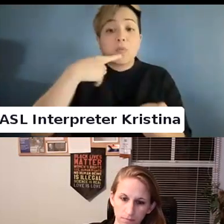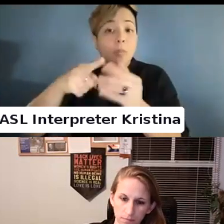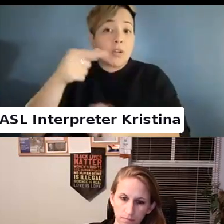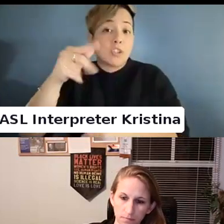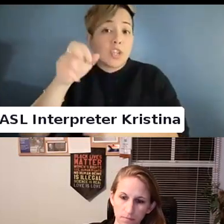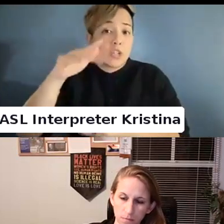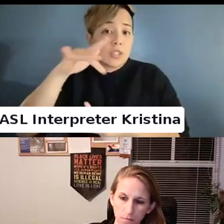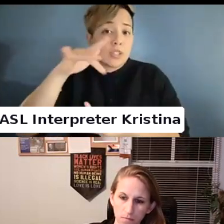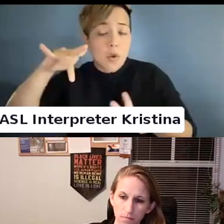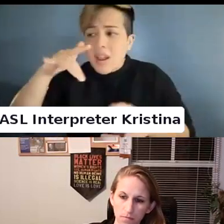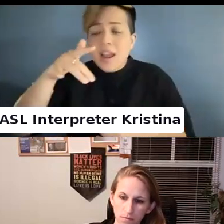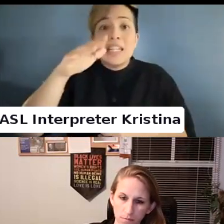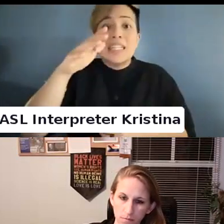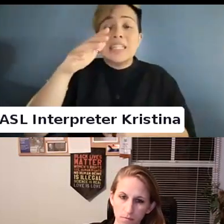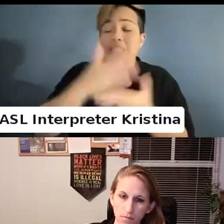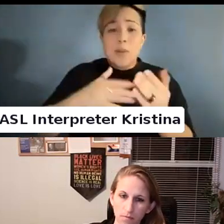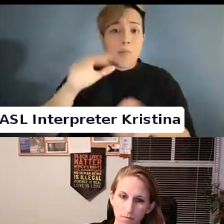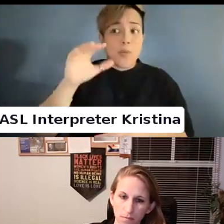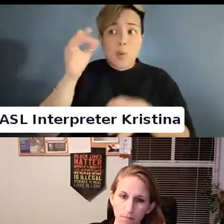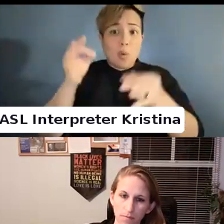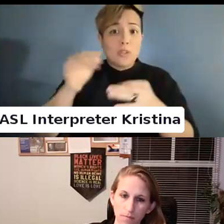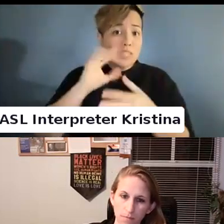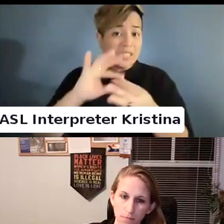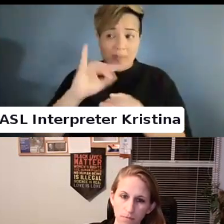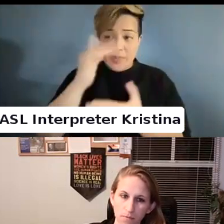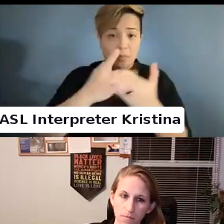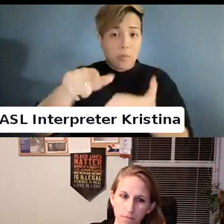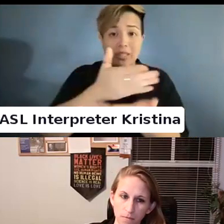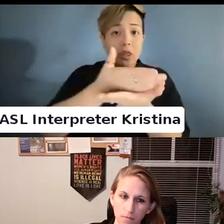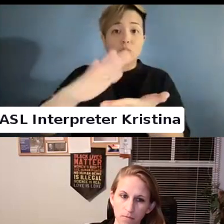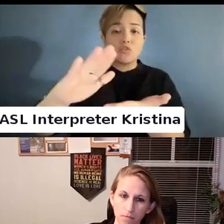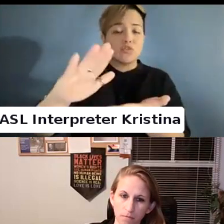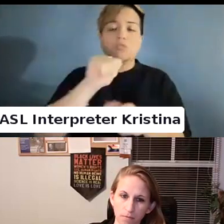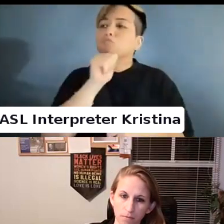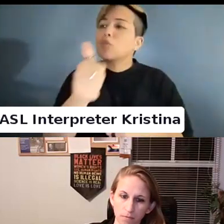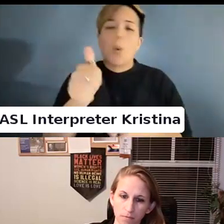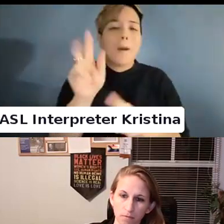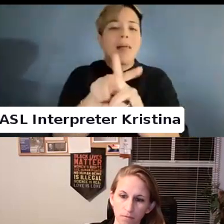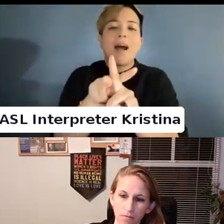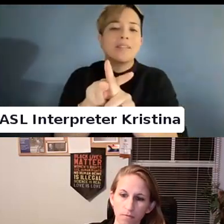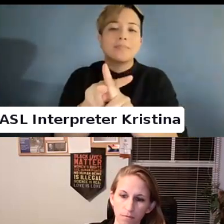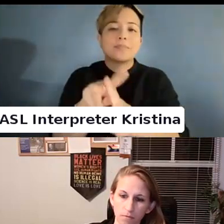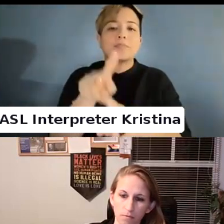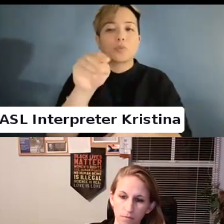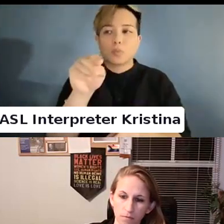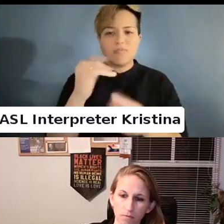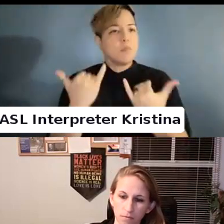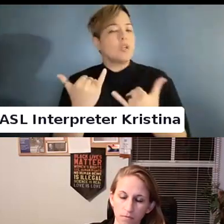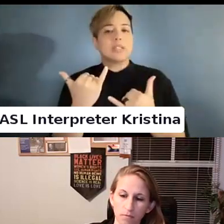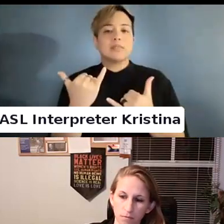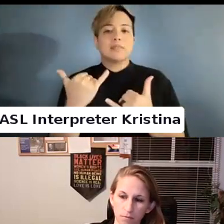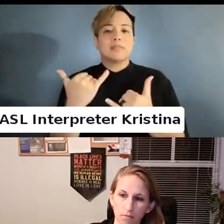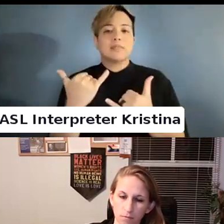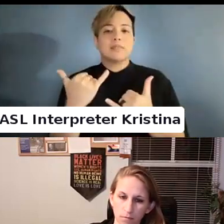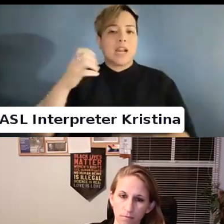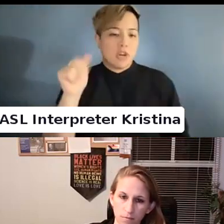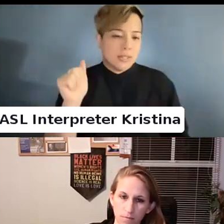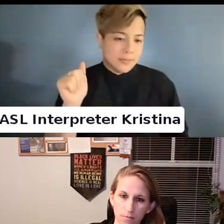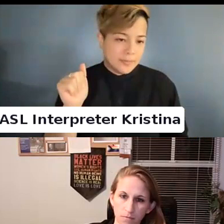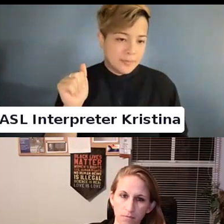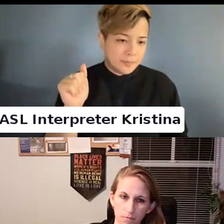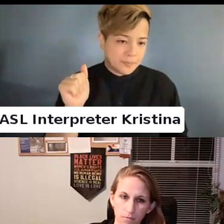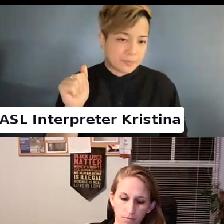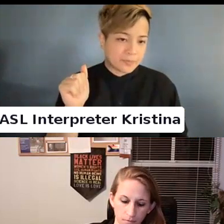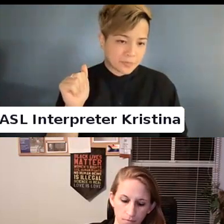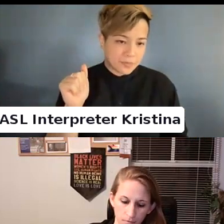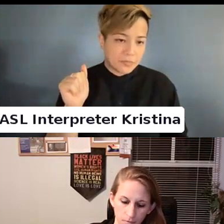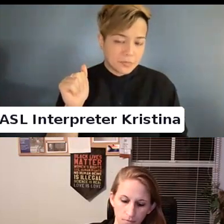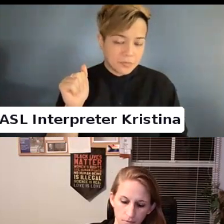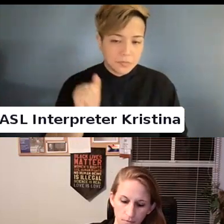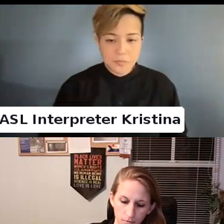Some of the courts are stating those inclusions don't apply to the modern era.